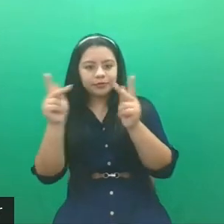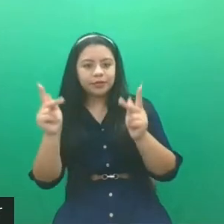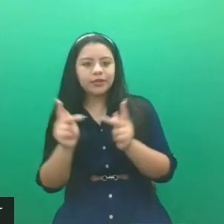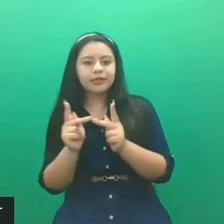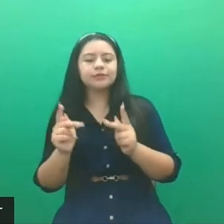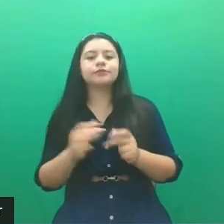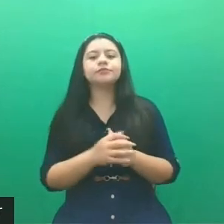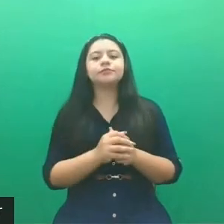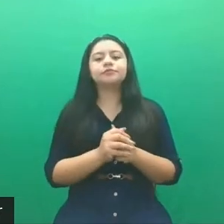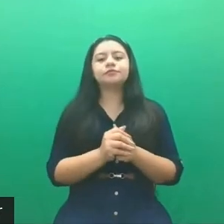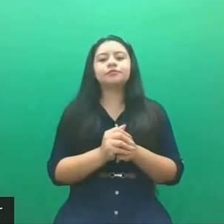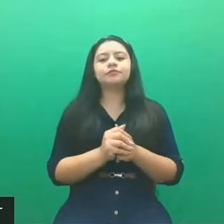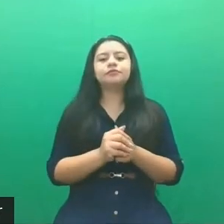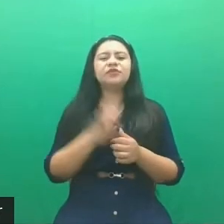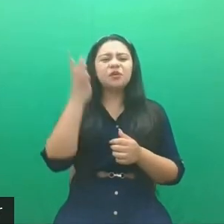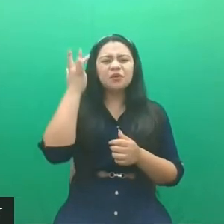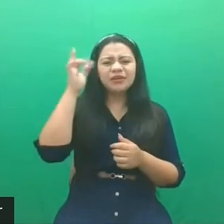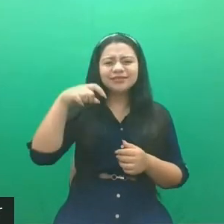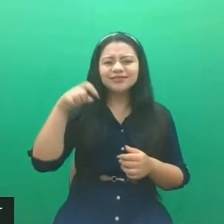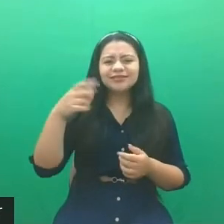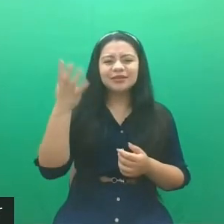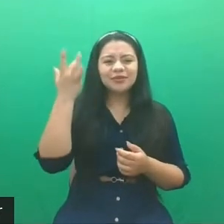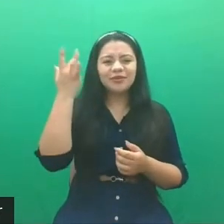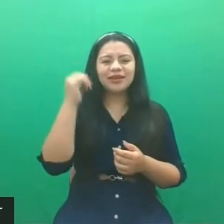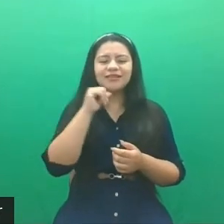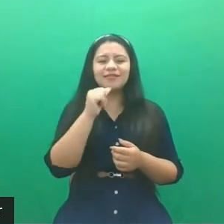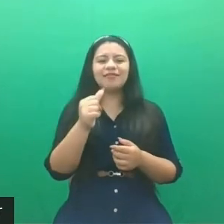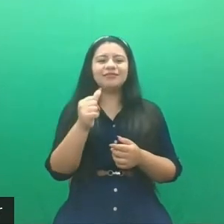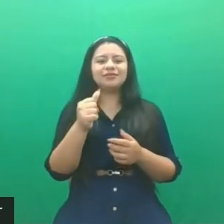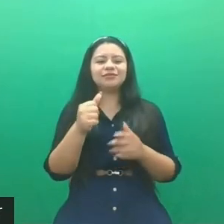whole thing. Why do you want to do that? Why not just hide the images like you're saying?